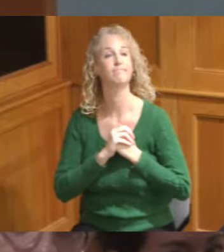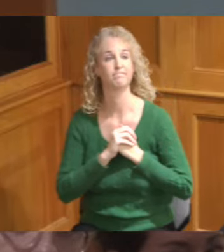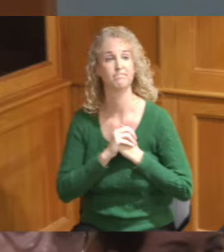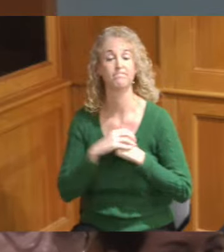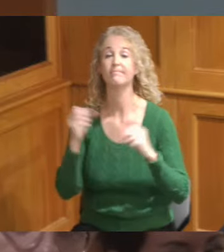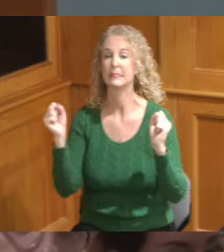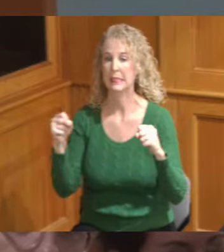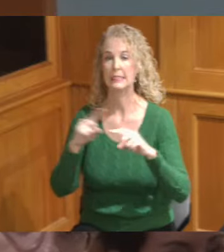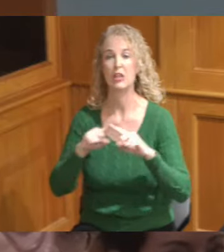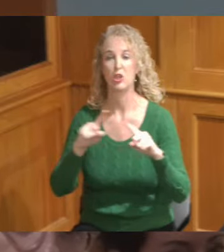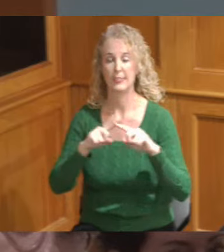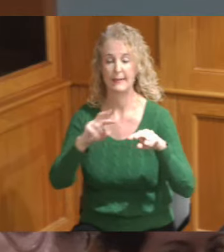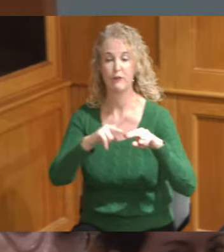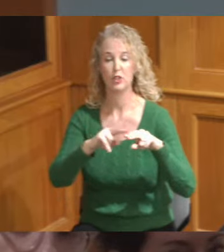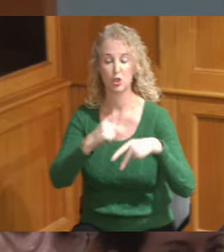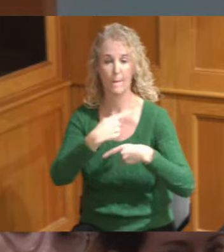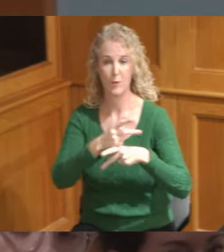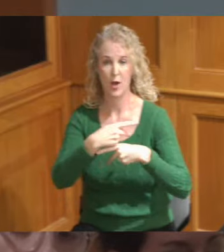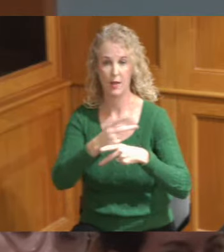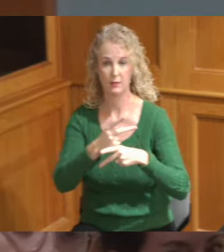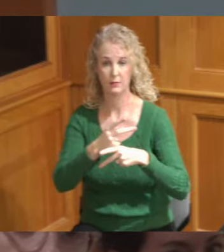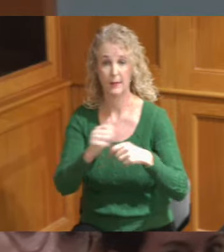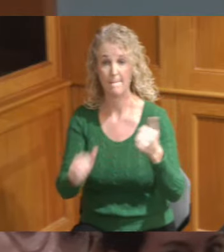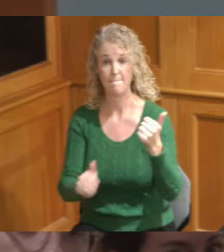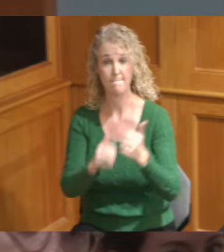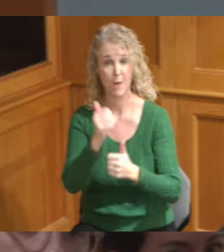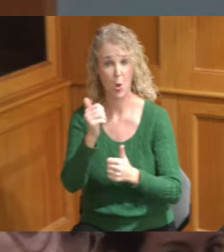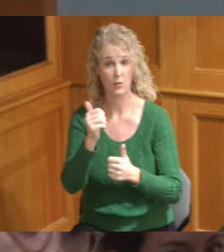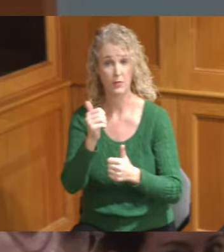types of salt products that are put out on the road. The vast majority of the additives for that